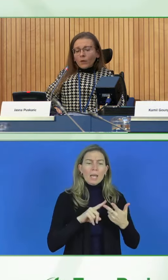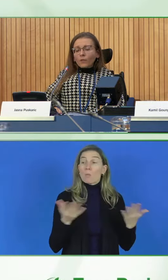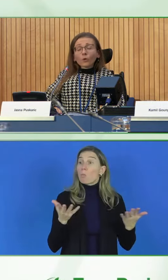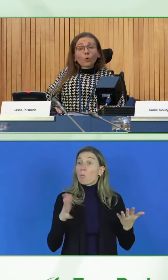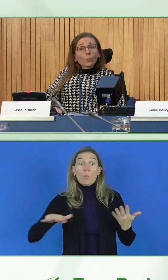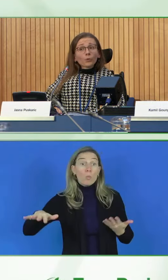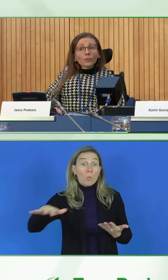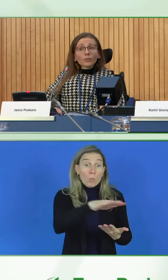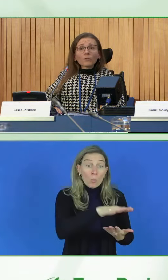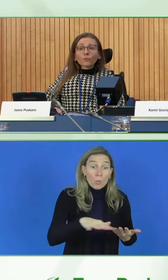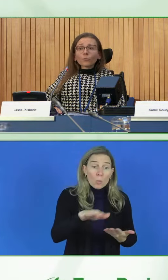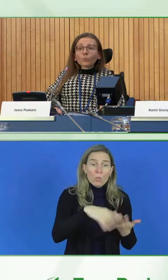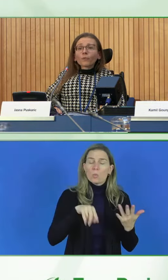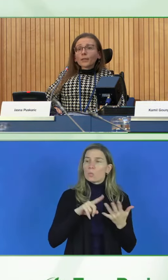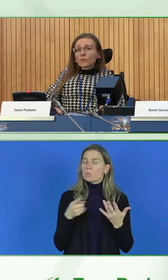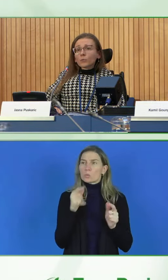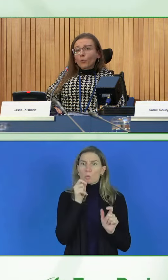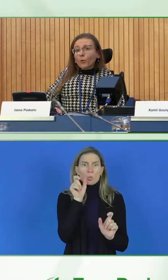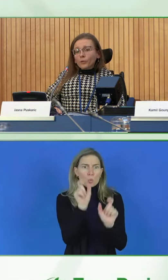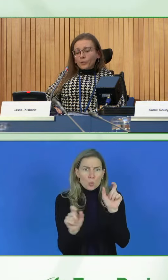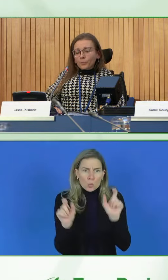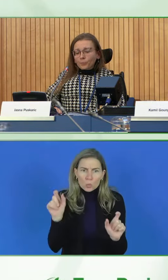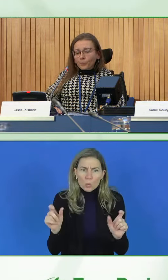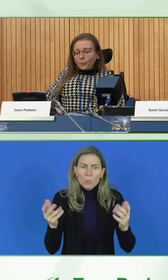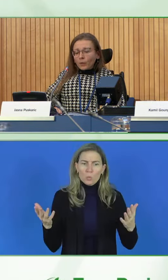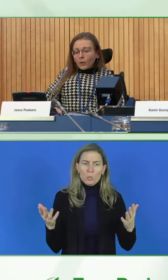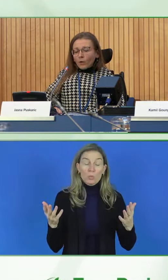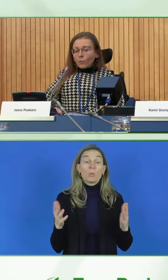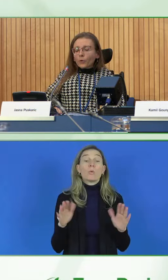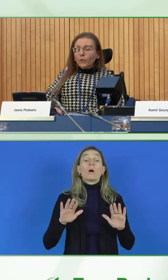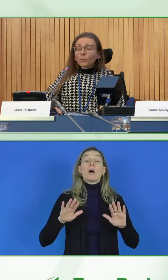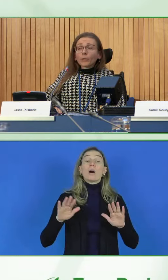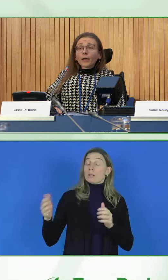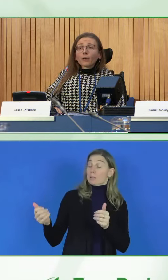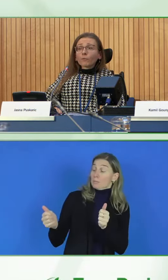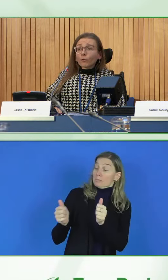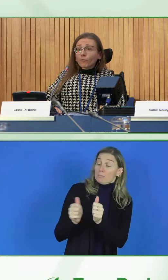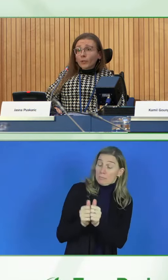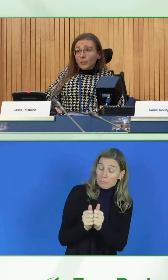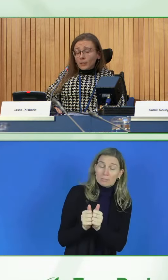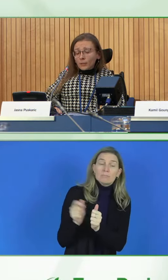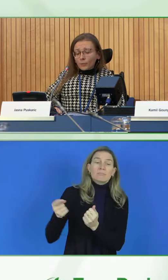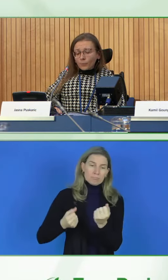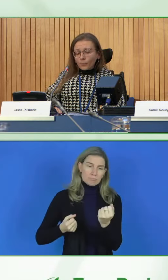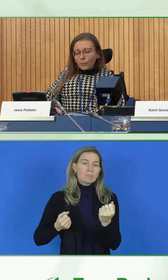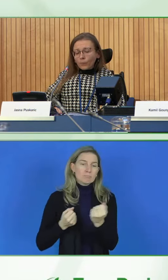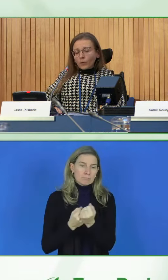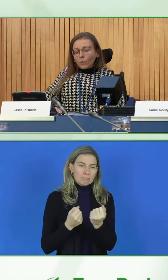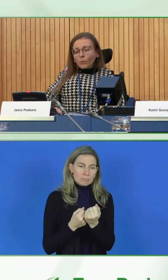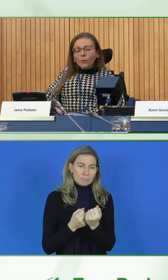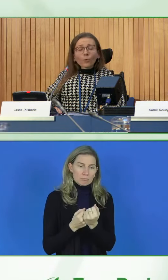The cooperative provides support with applying for funding, with